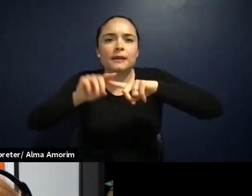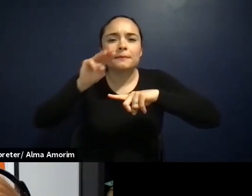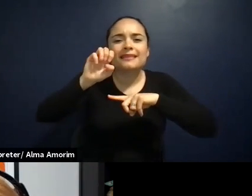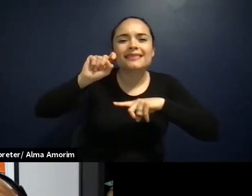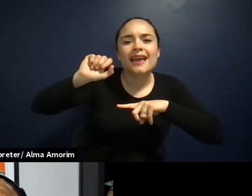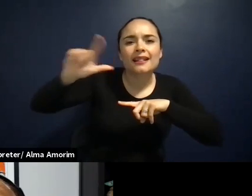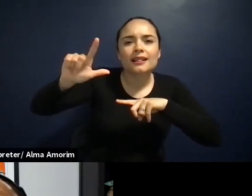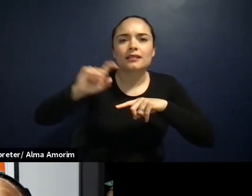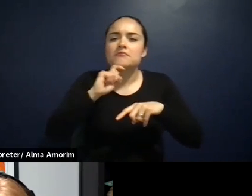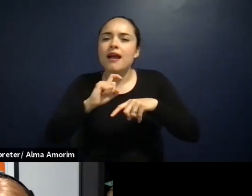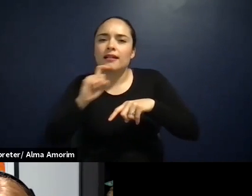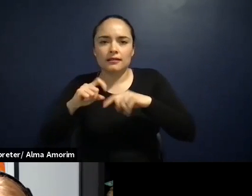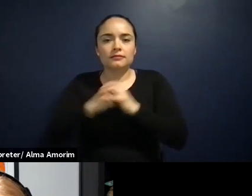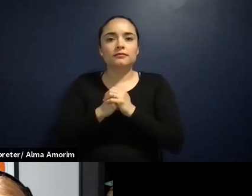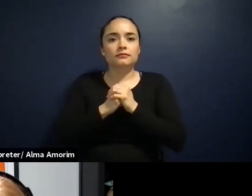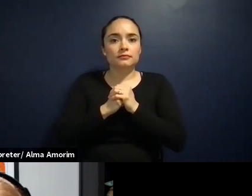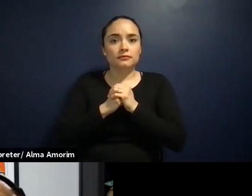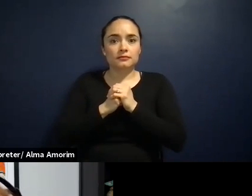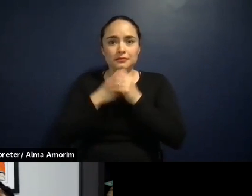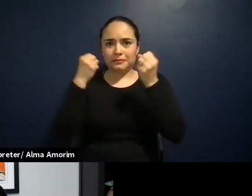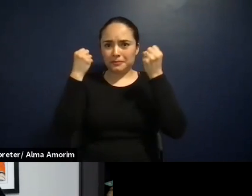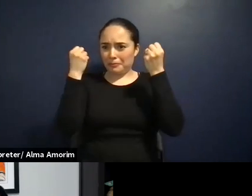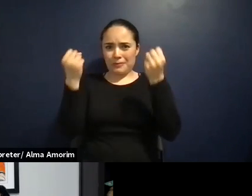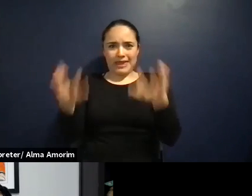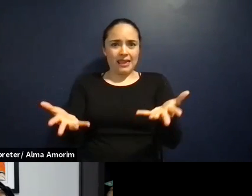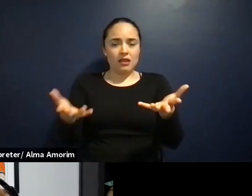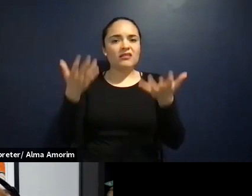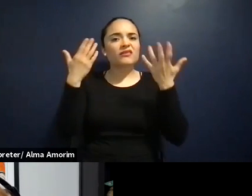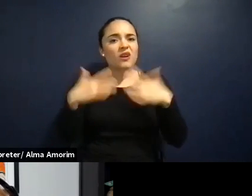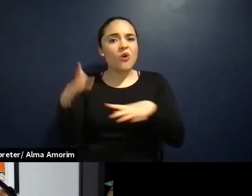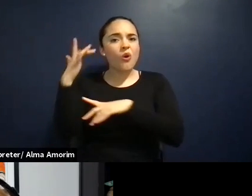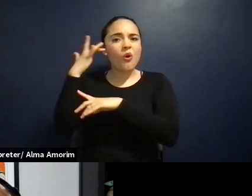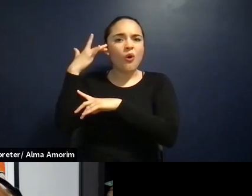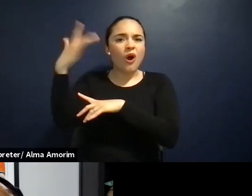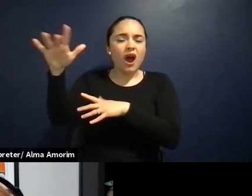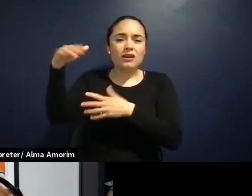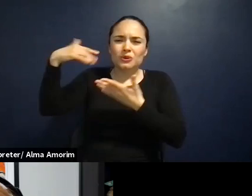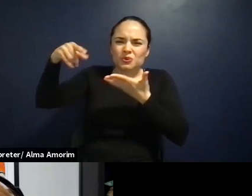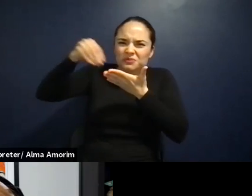so we can't, we could make all of our wiring and our walls out of gold, but it just costs so much,